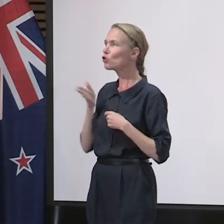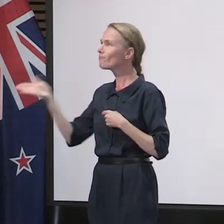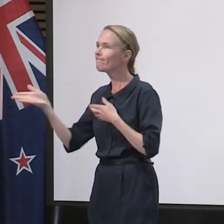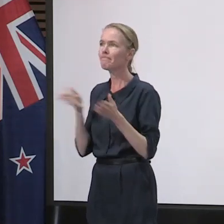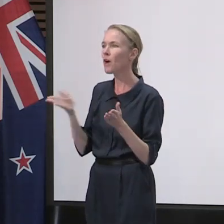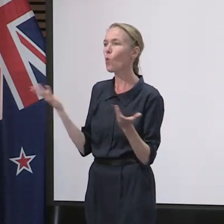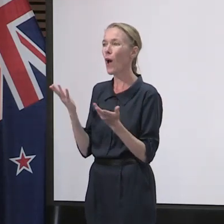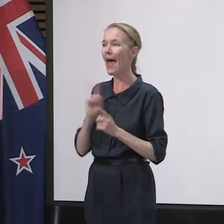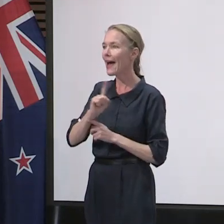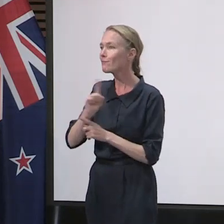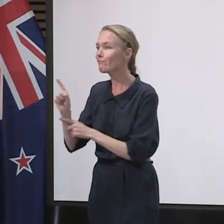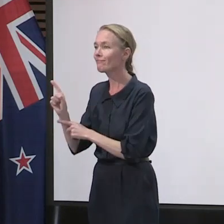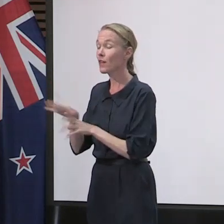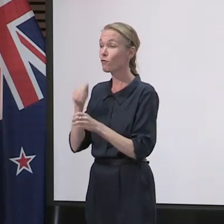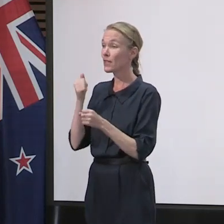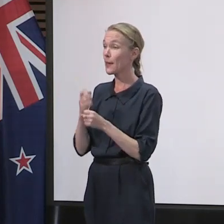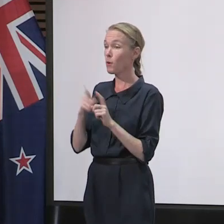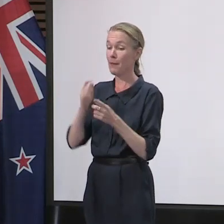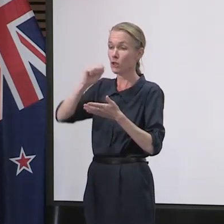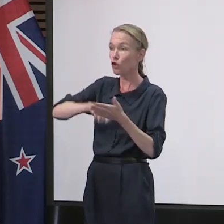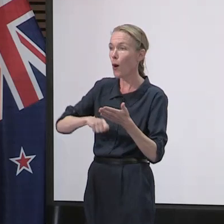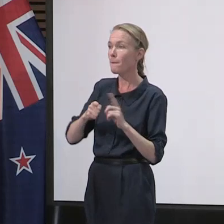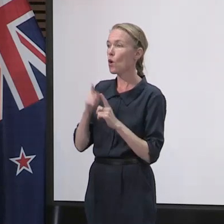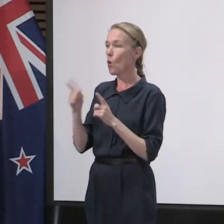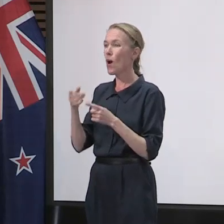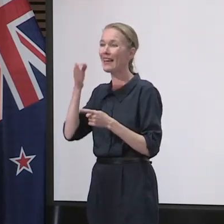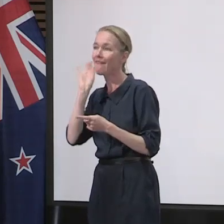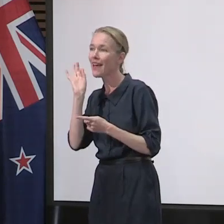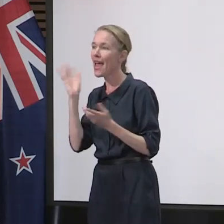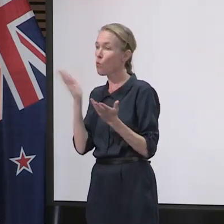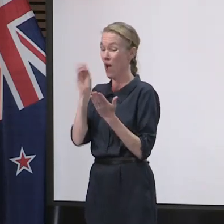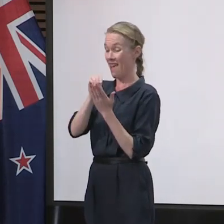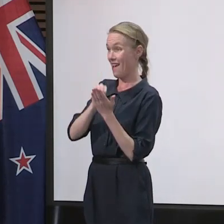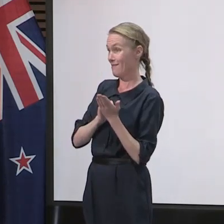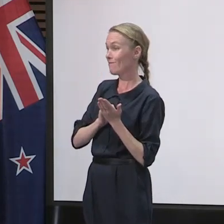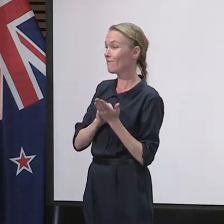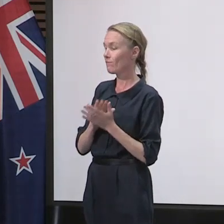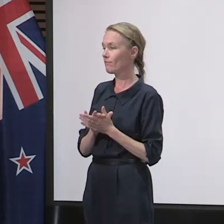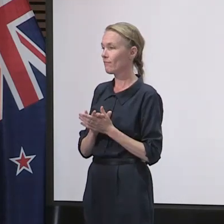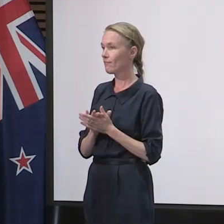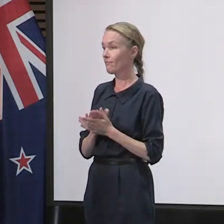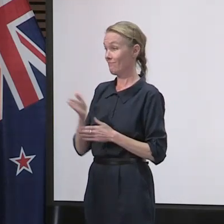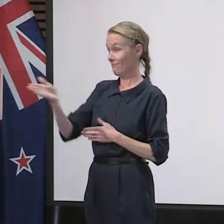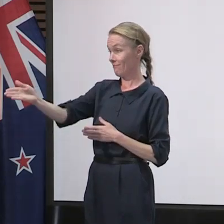they have been at home, out at